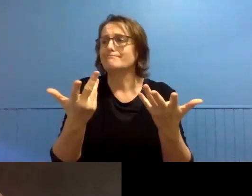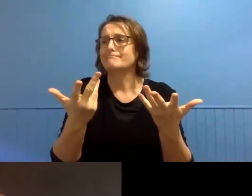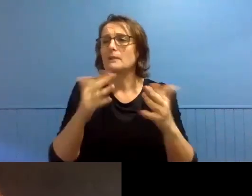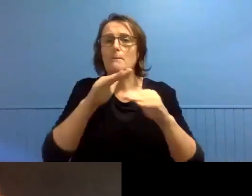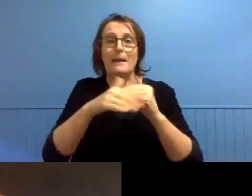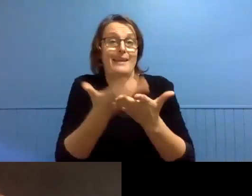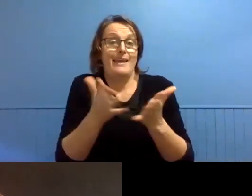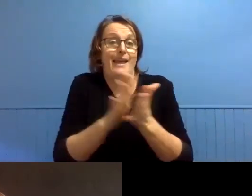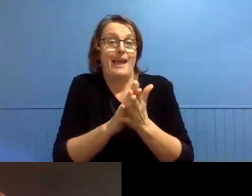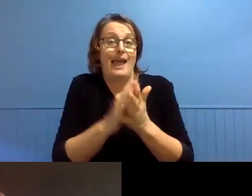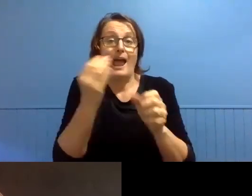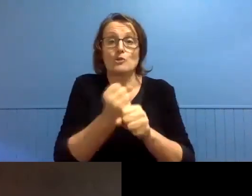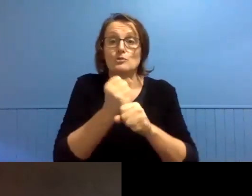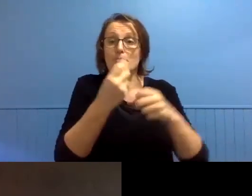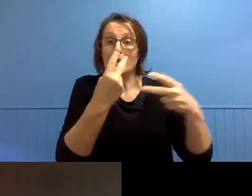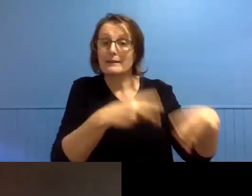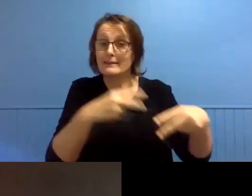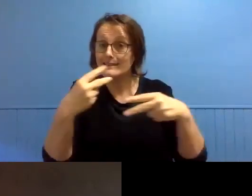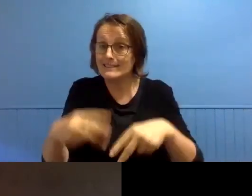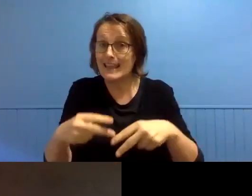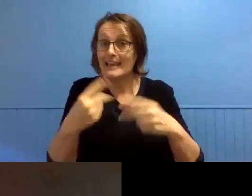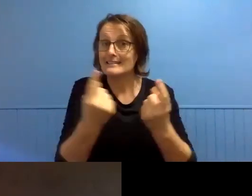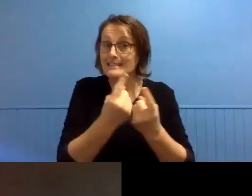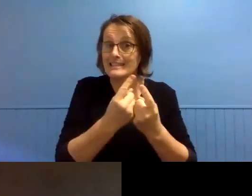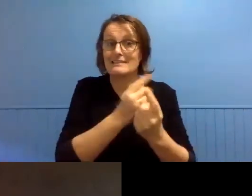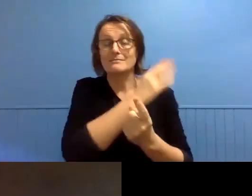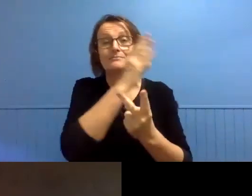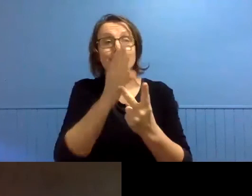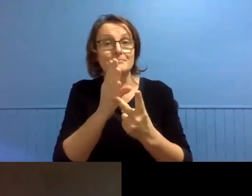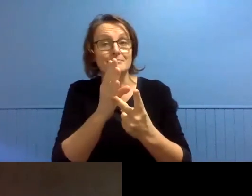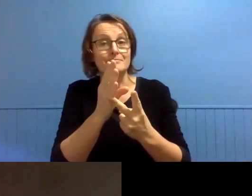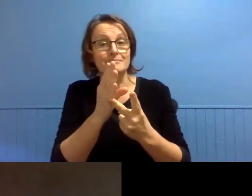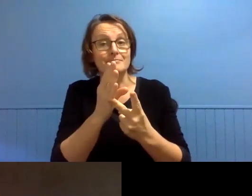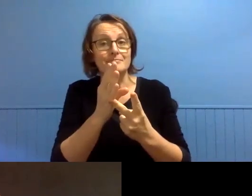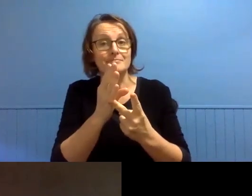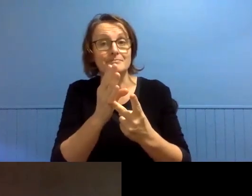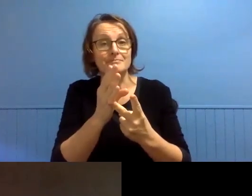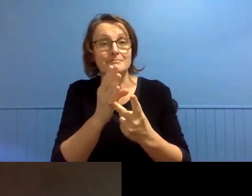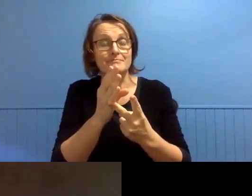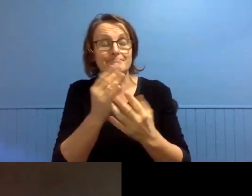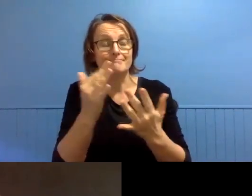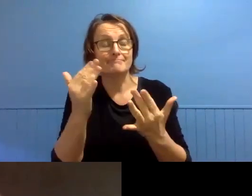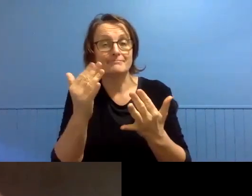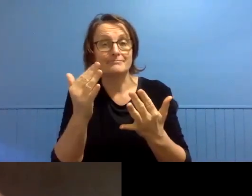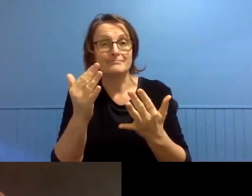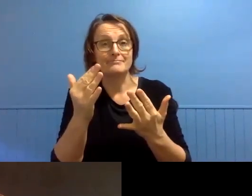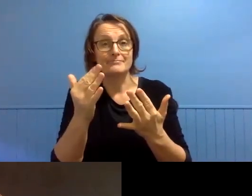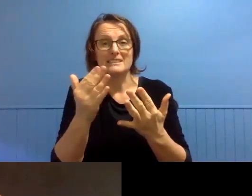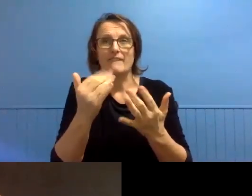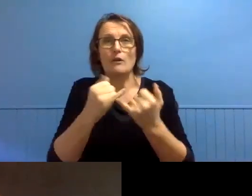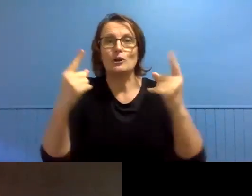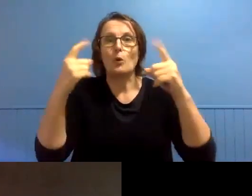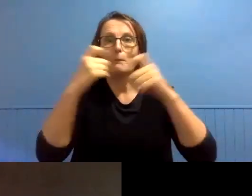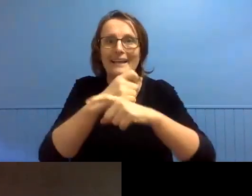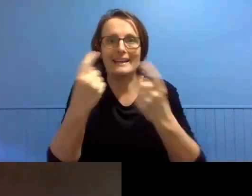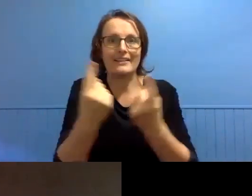create dance gifts to some complicated issues around artists'